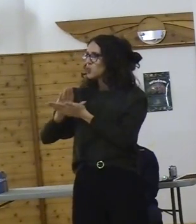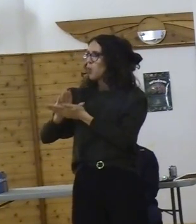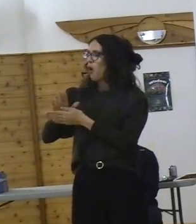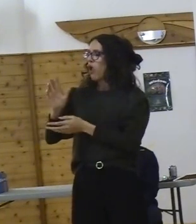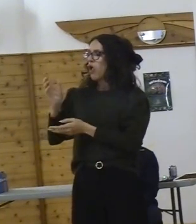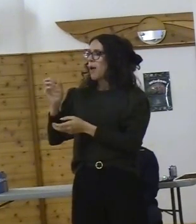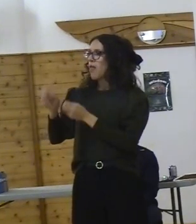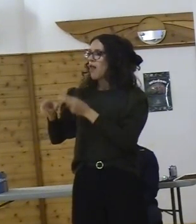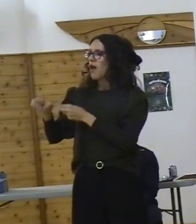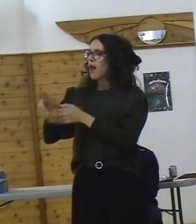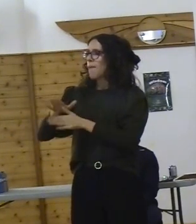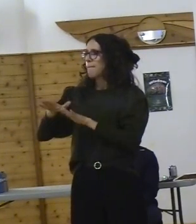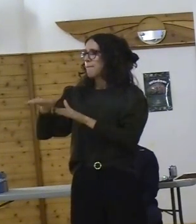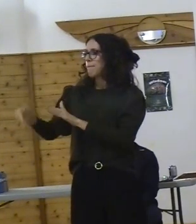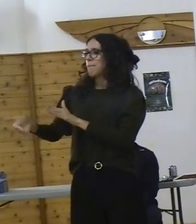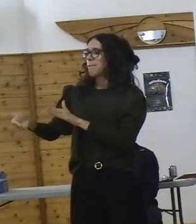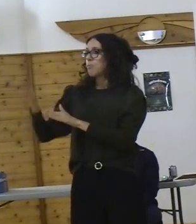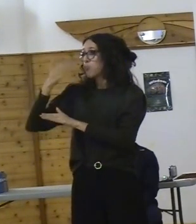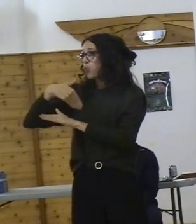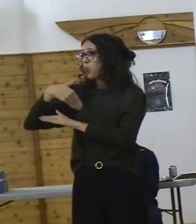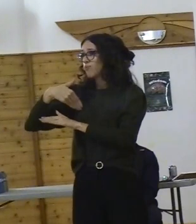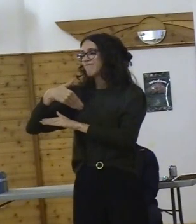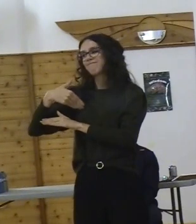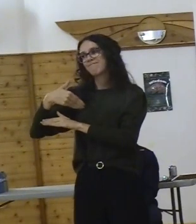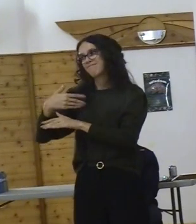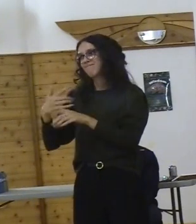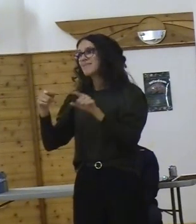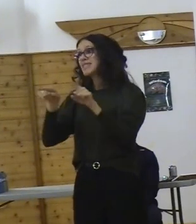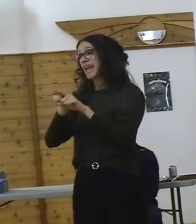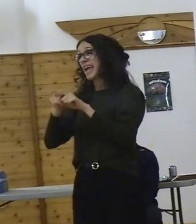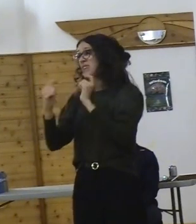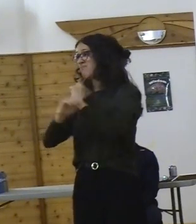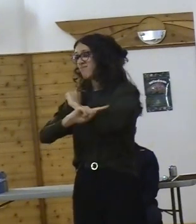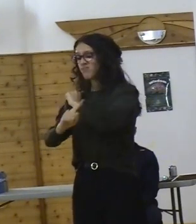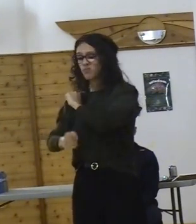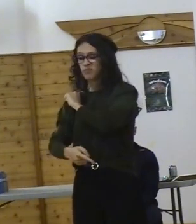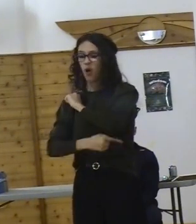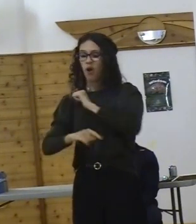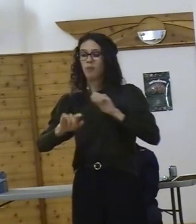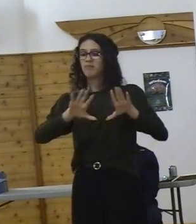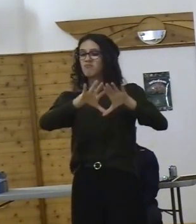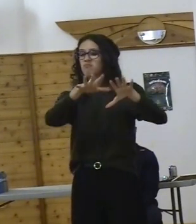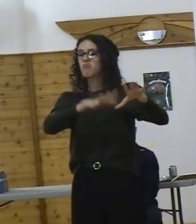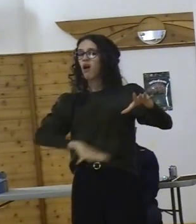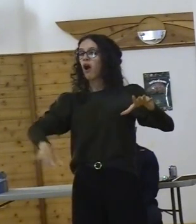They think our loved ones are trash.